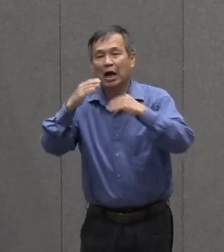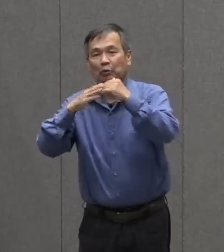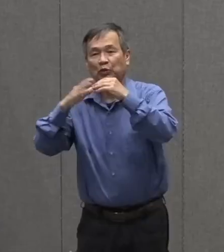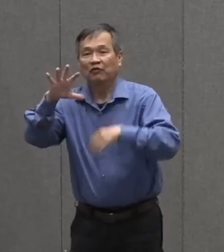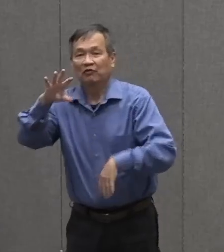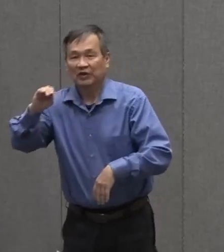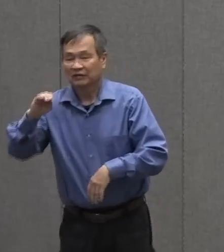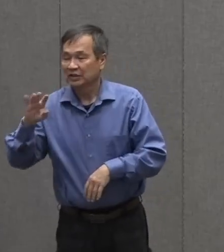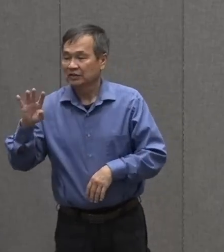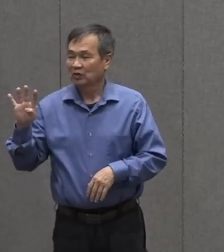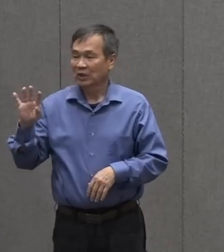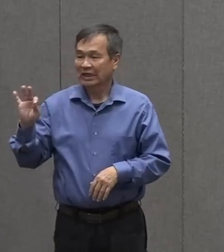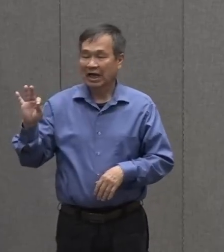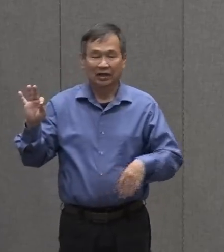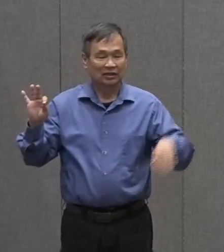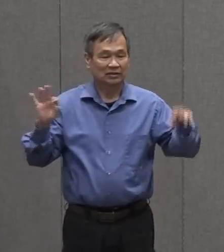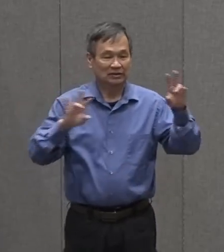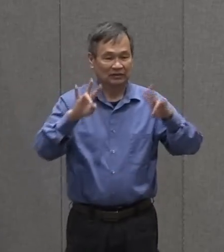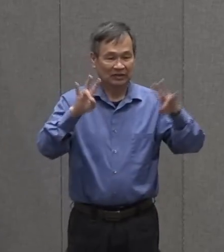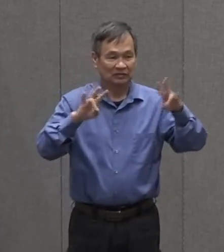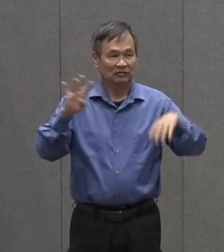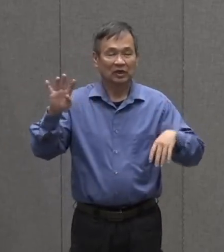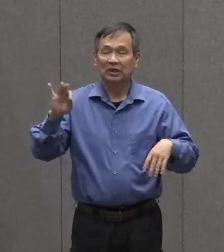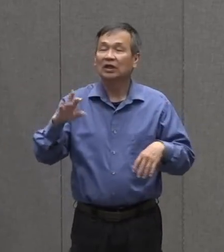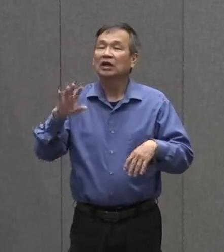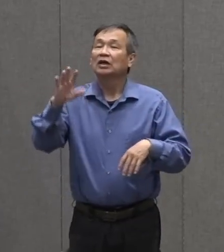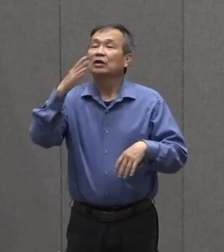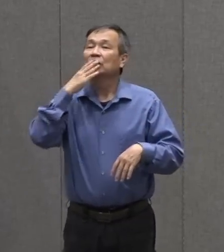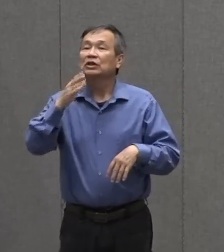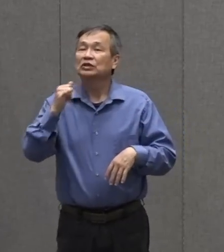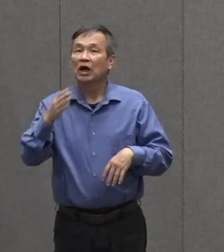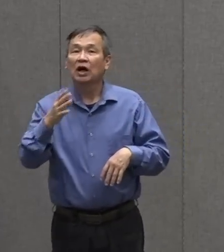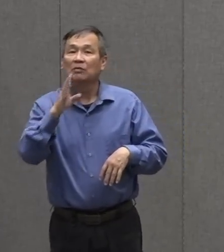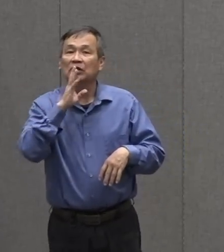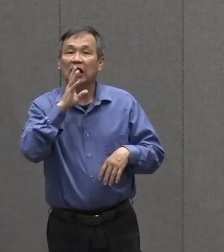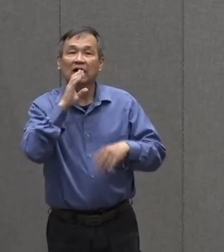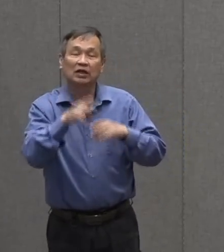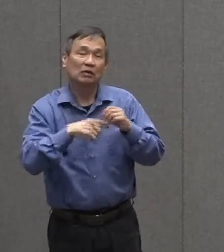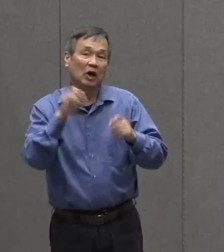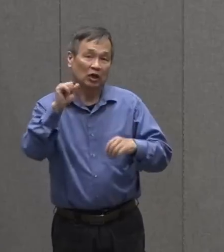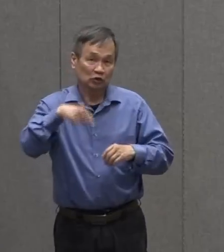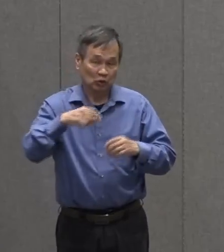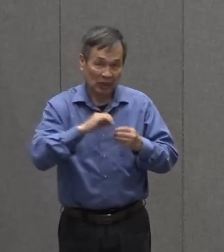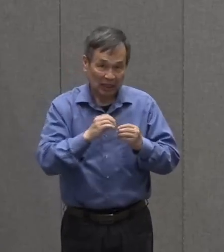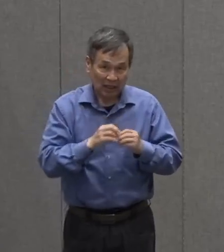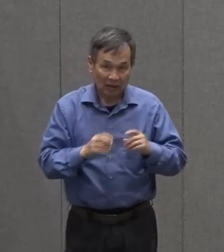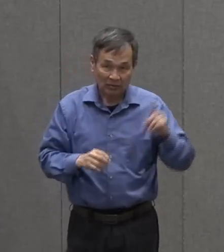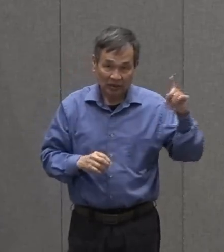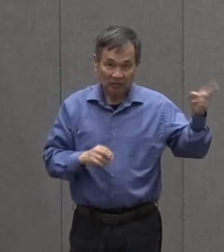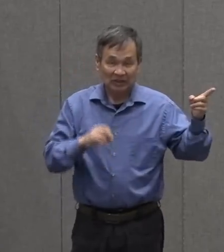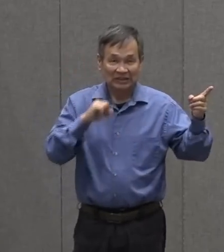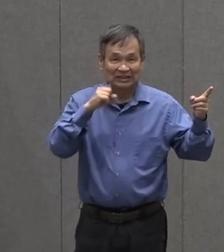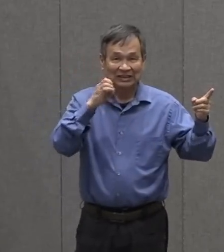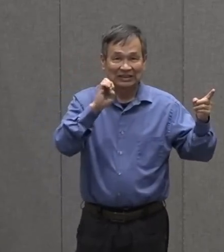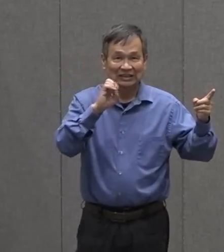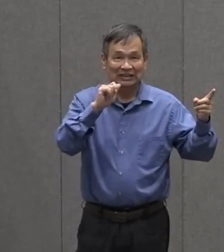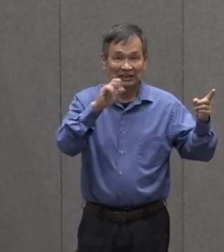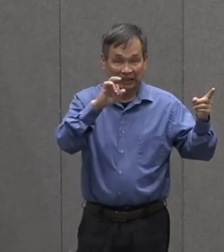Good job you guys. So while we were talking about square numbers, Mrs. Sears has nicely went through